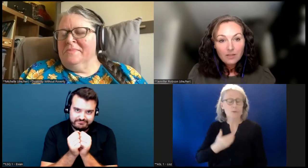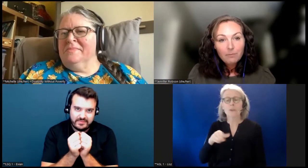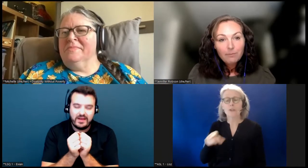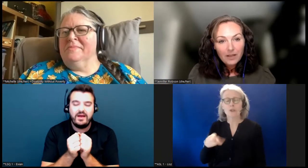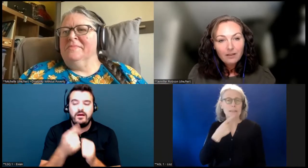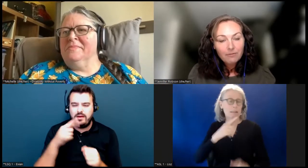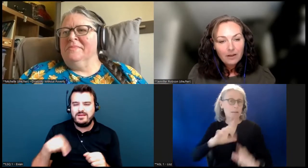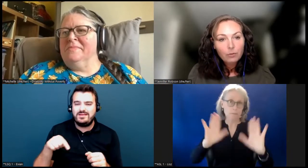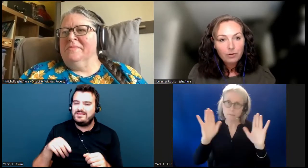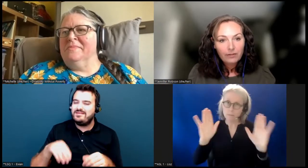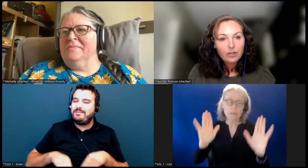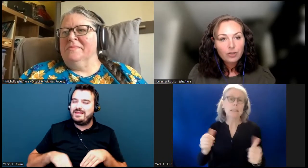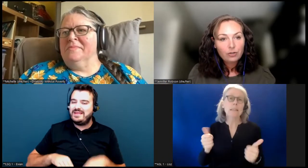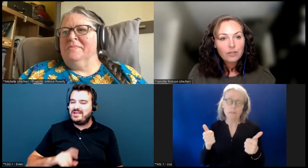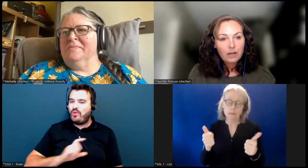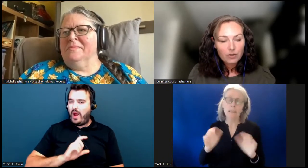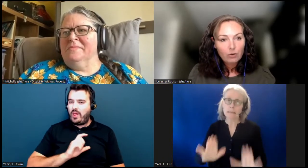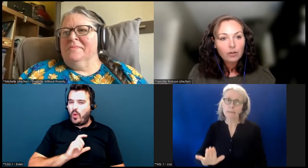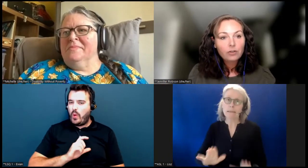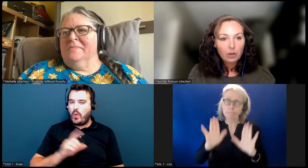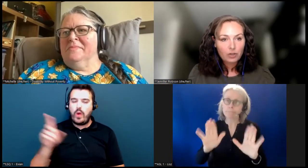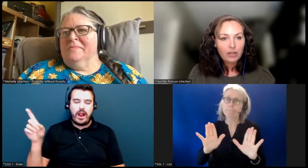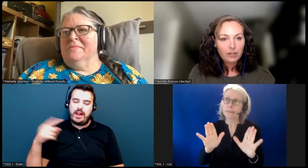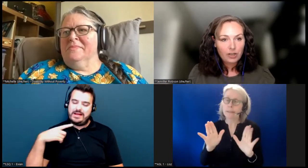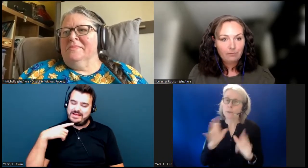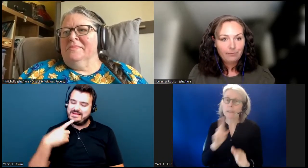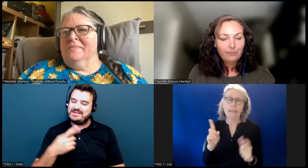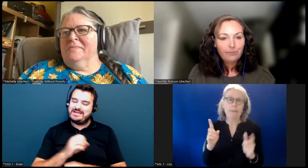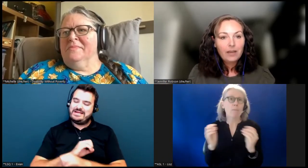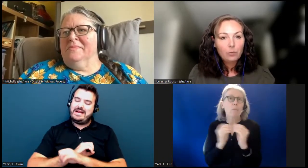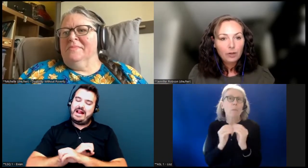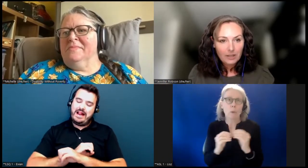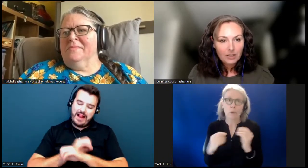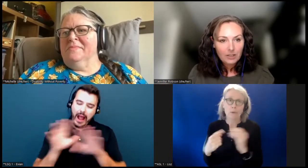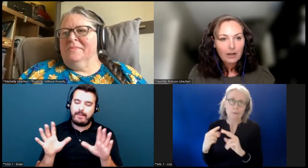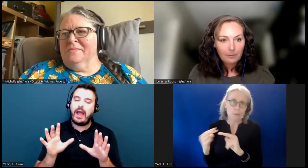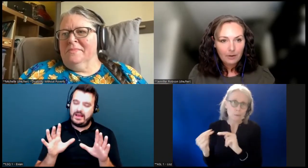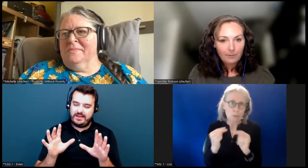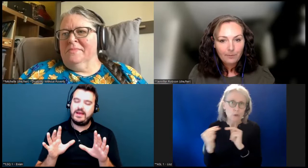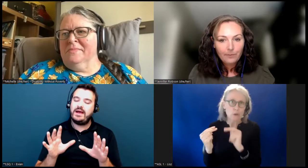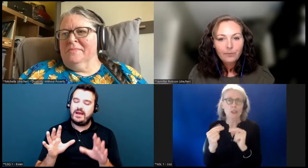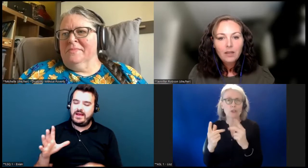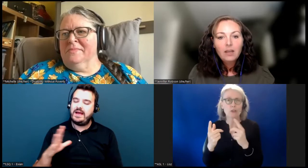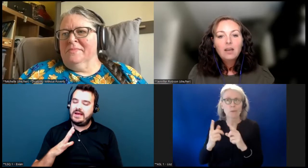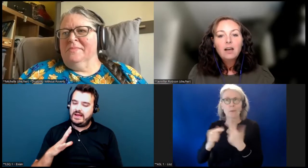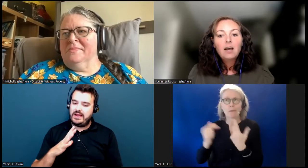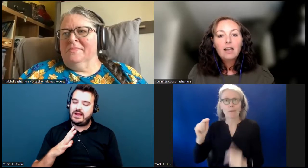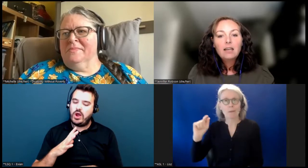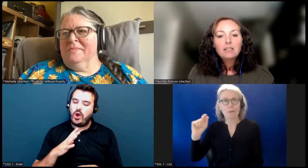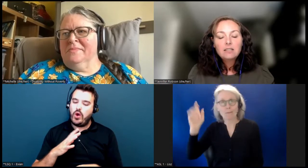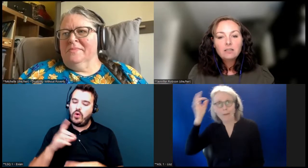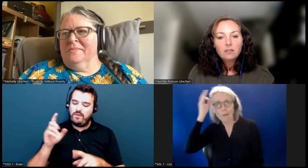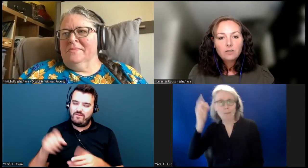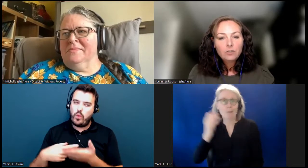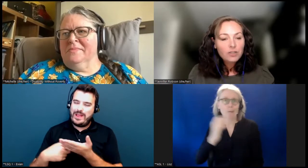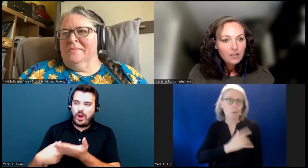A BIG FEDERAL PROVINCIAL TERRITORIAL NEGOTIATION THAT WILL NEED TO HAPPEN. AND SO JUST, YOU